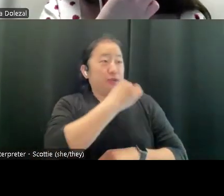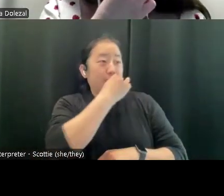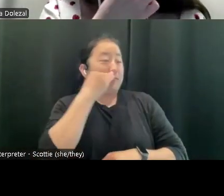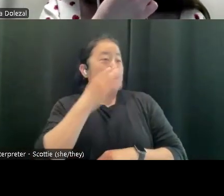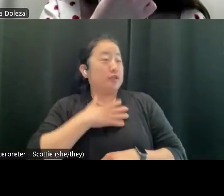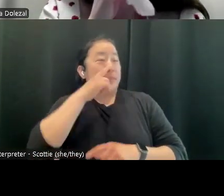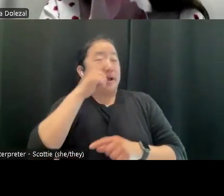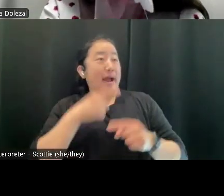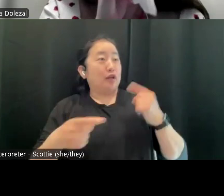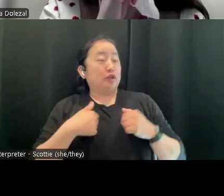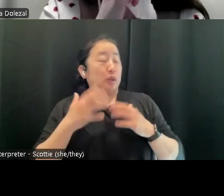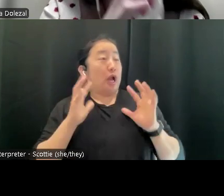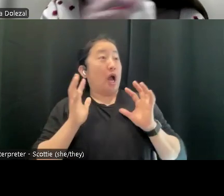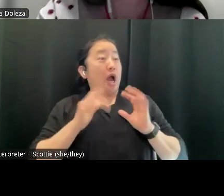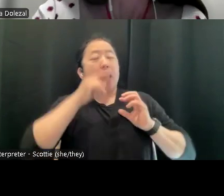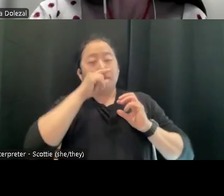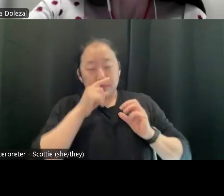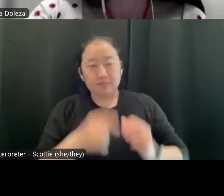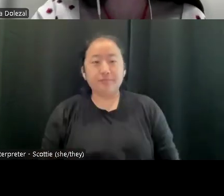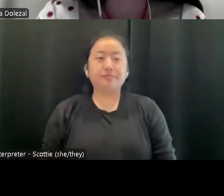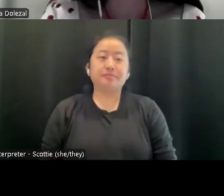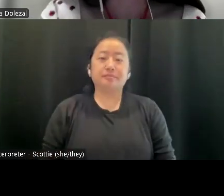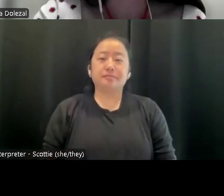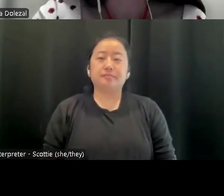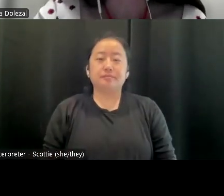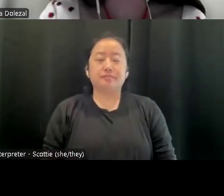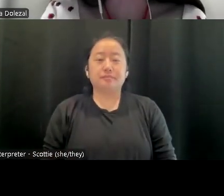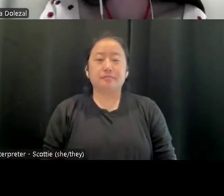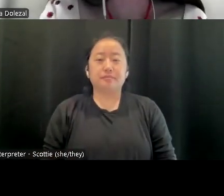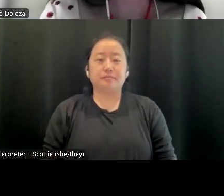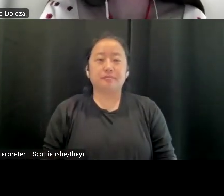sudden I had to sneeze. All right, we're good.